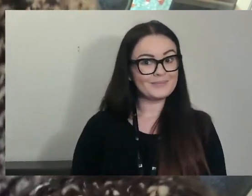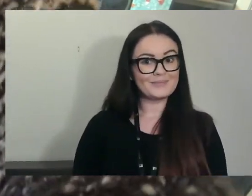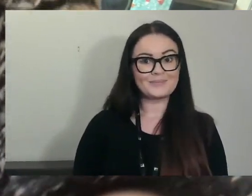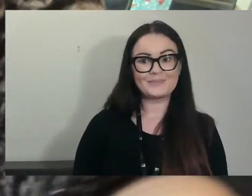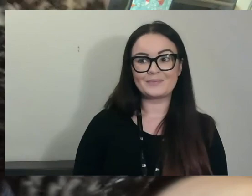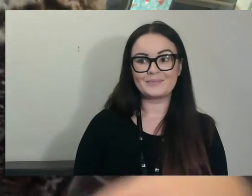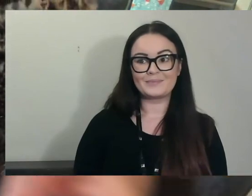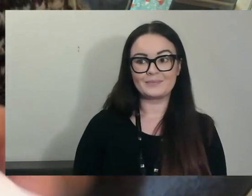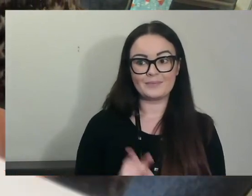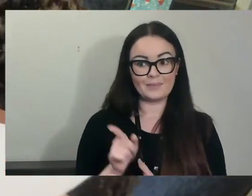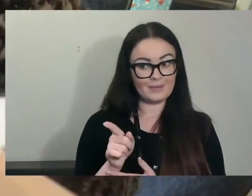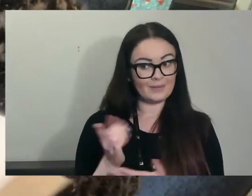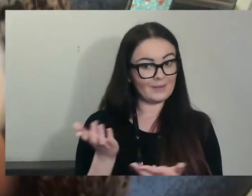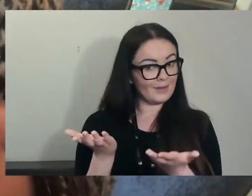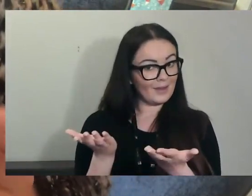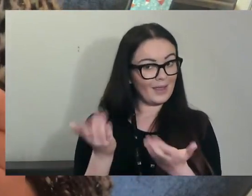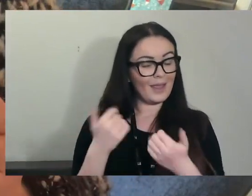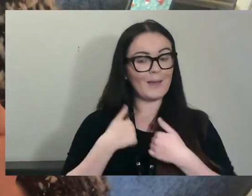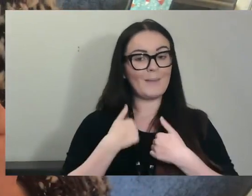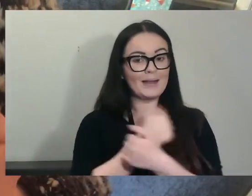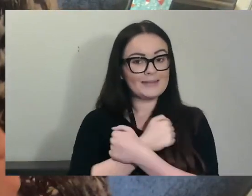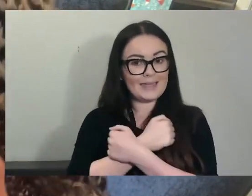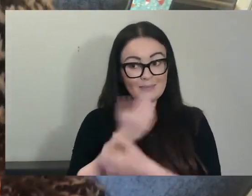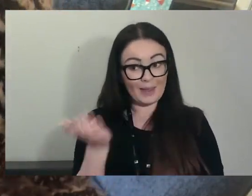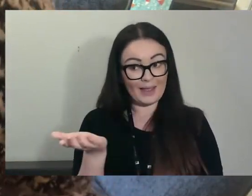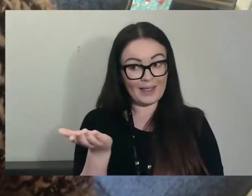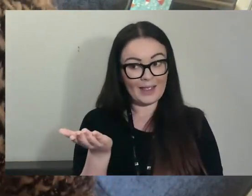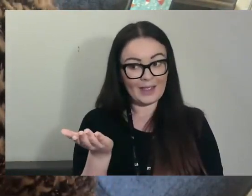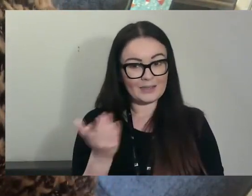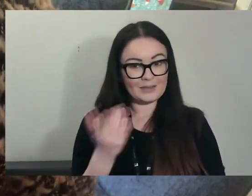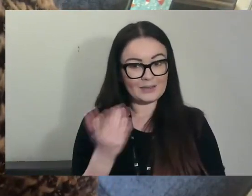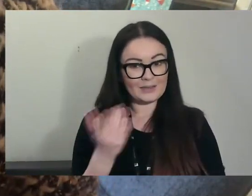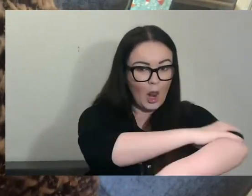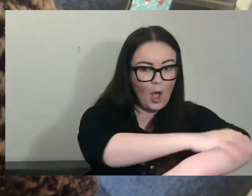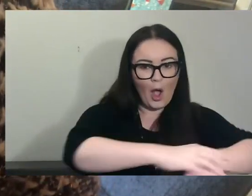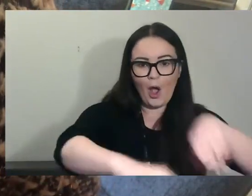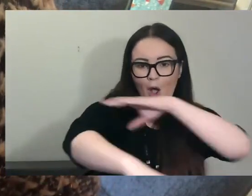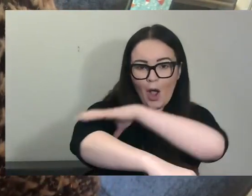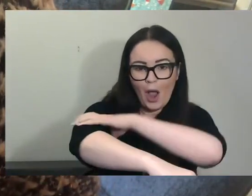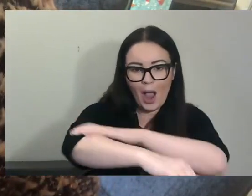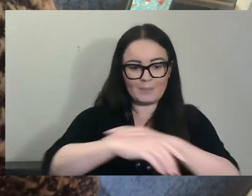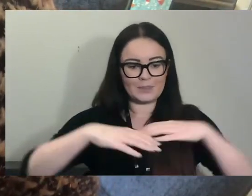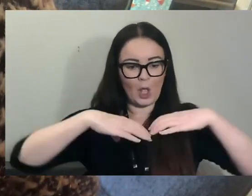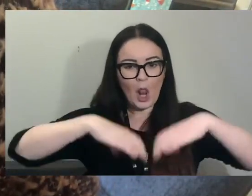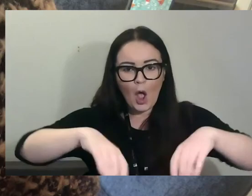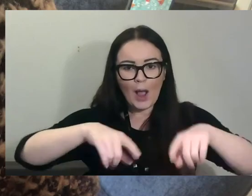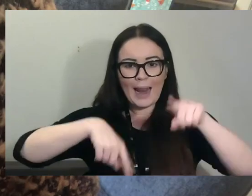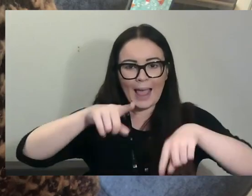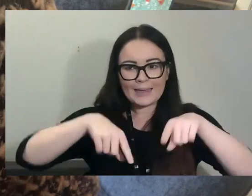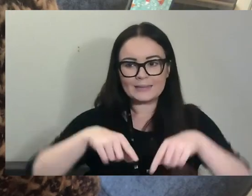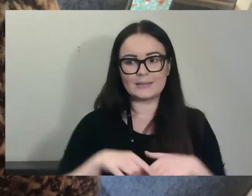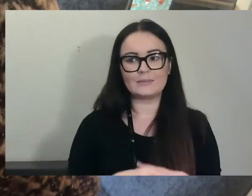like that – there we go. Now my teddy bear has got long arms and long legs. I think I'm